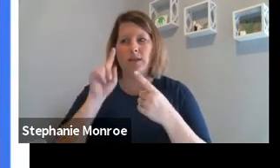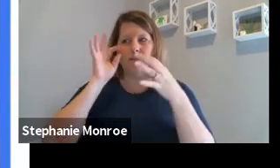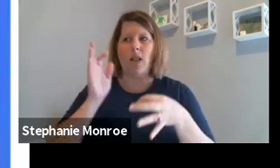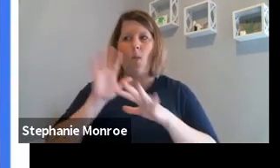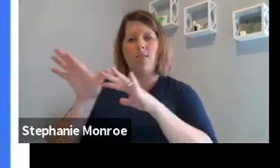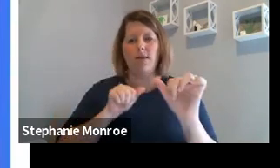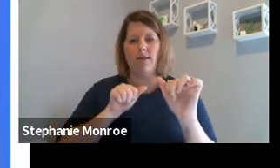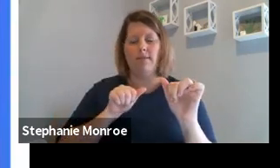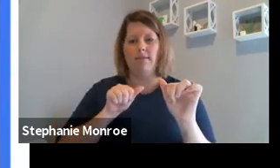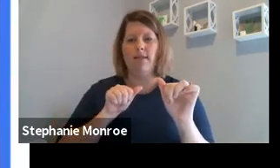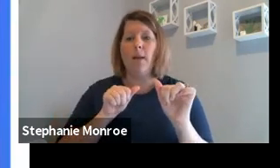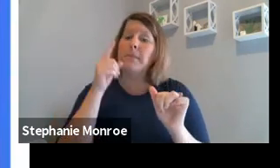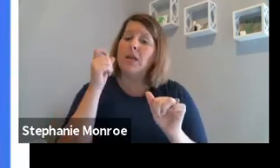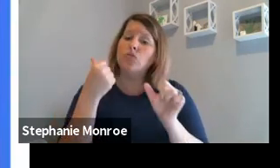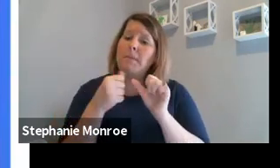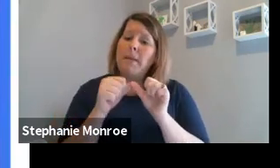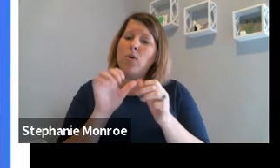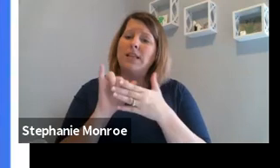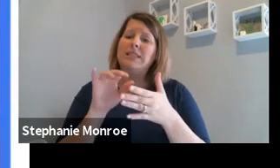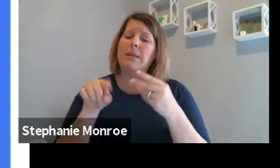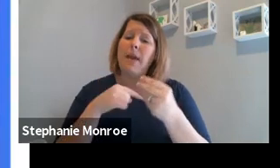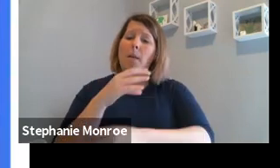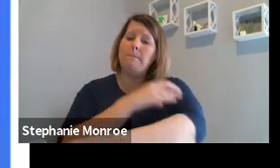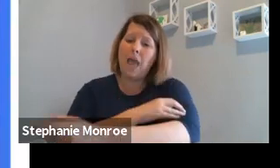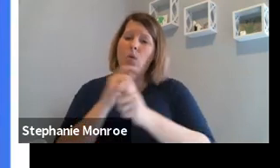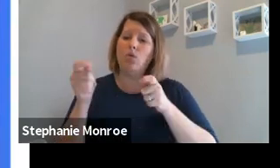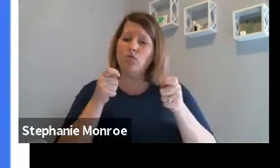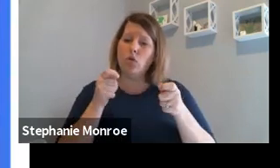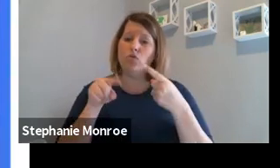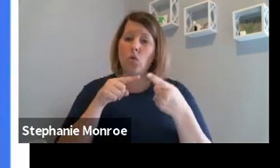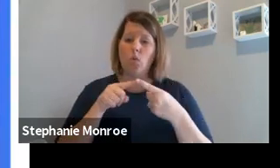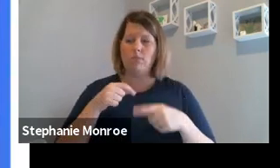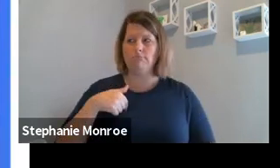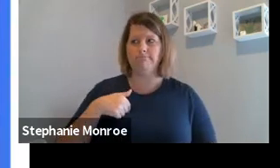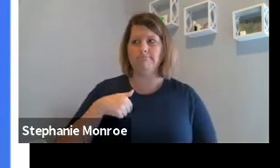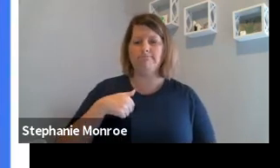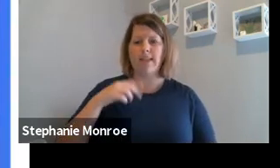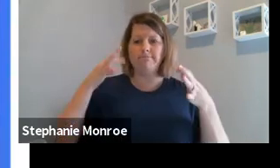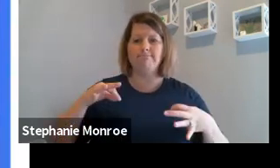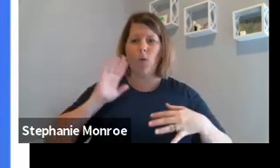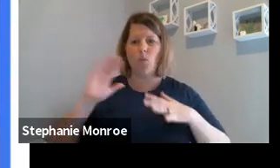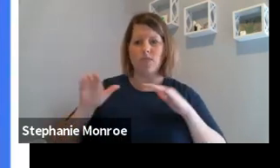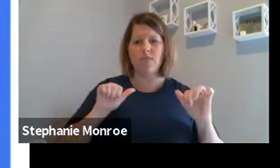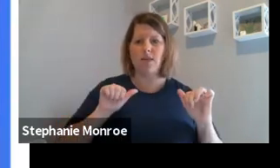Because remember, this is all about power and control. So, when a victim chooses to leave, the power and control